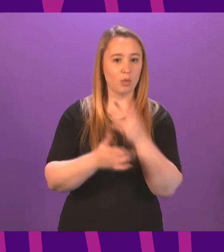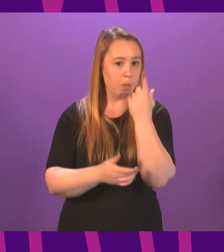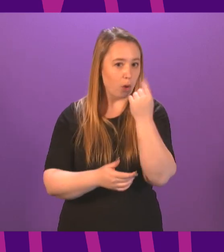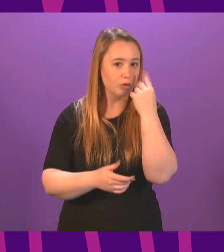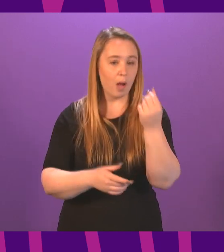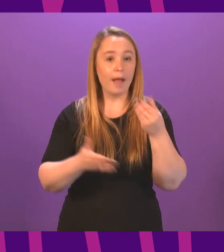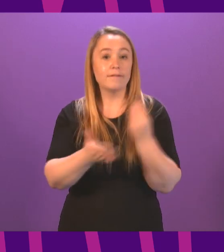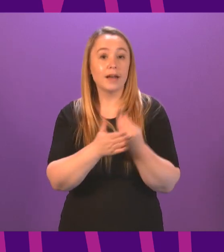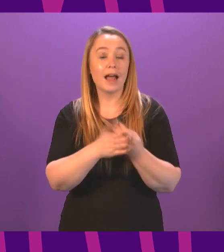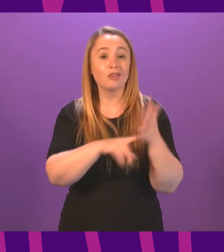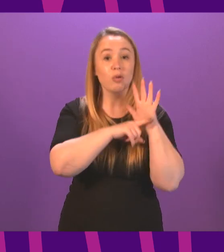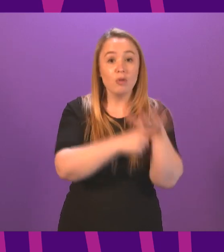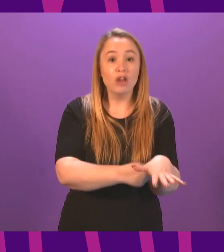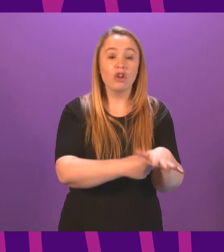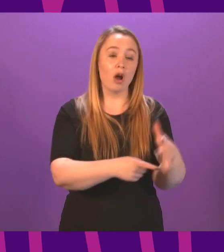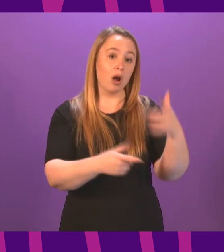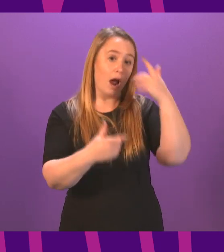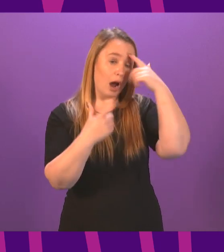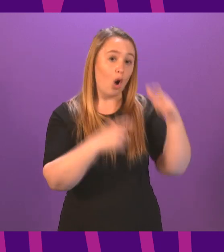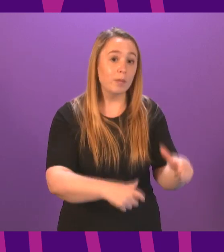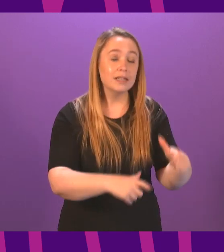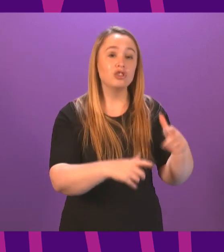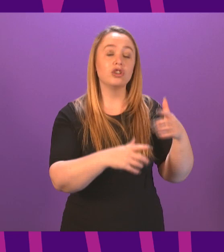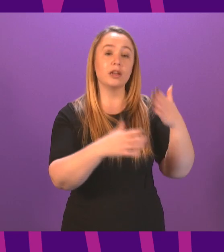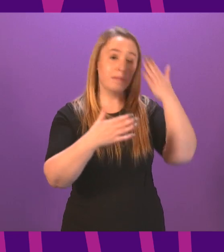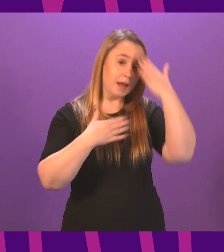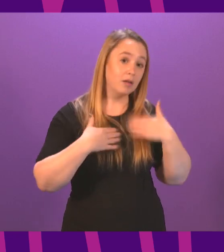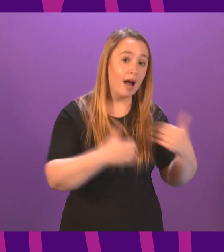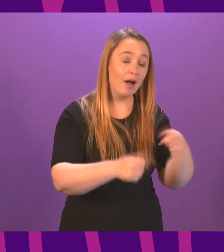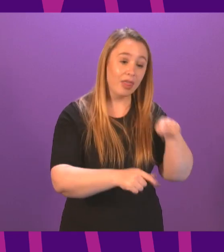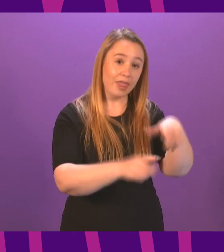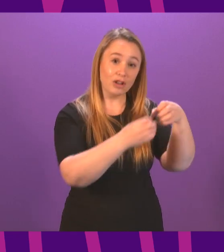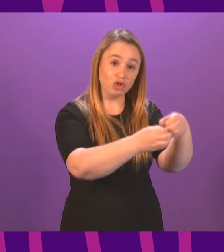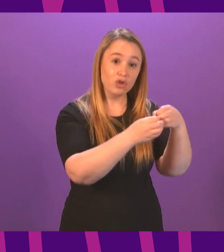and poor mental health, all of which are exacerbated by the pandemic. For example, for many—if